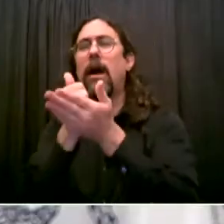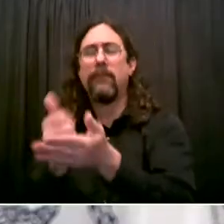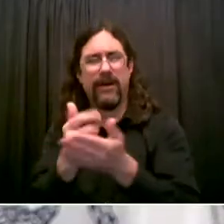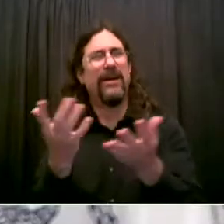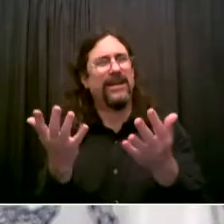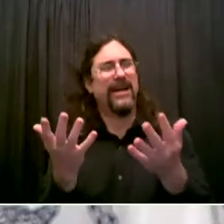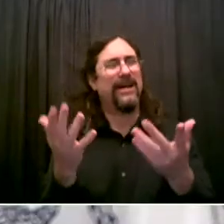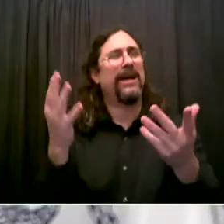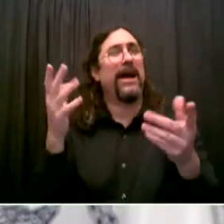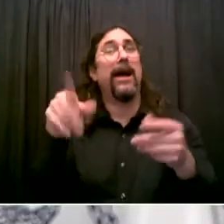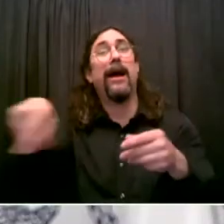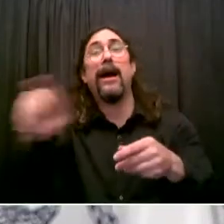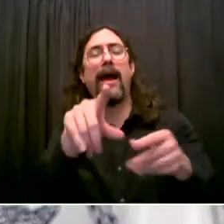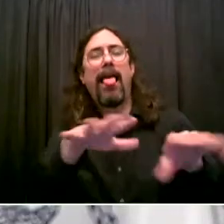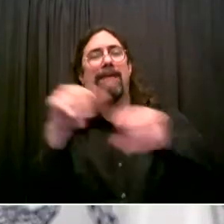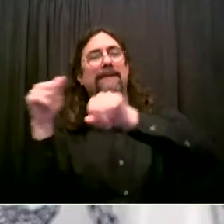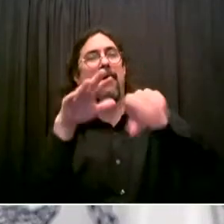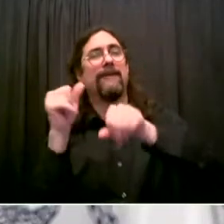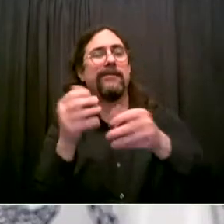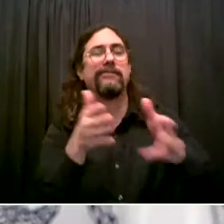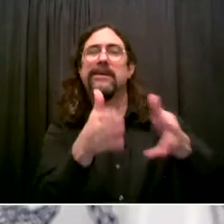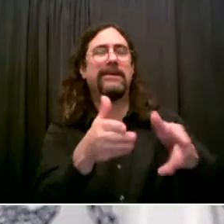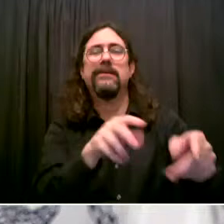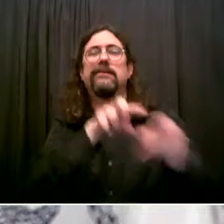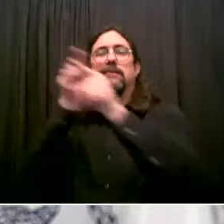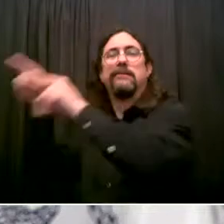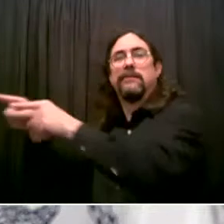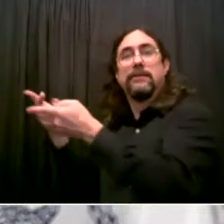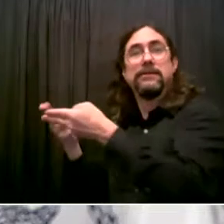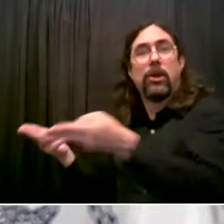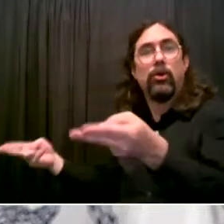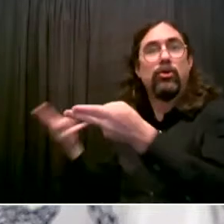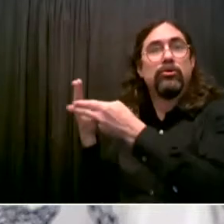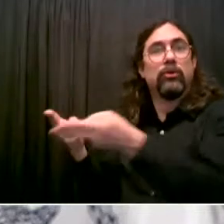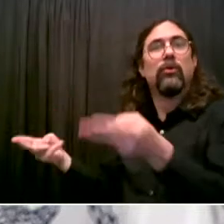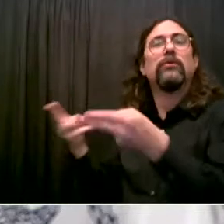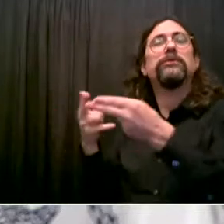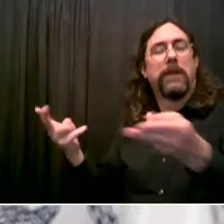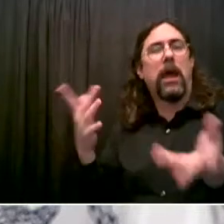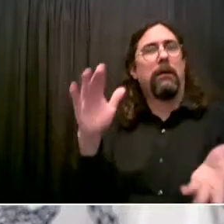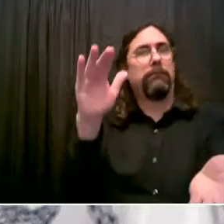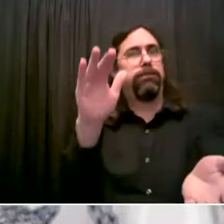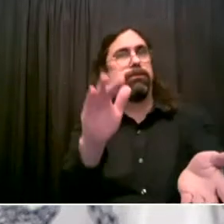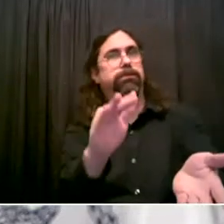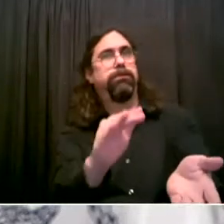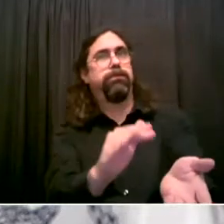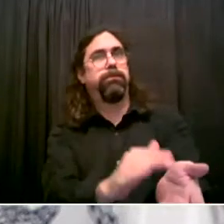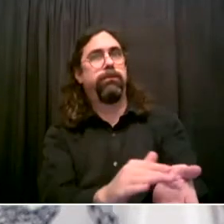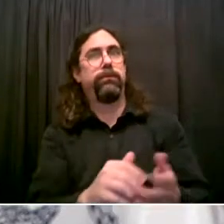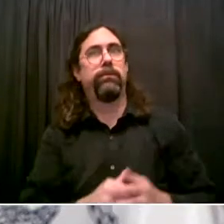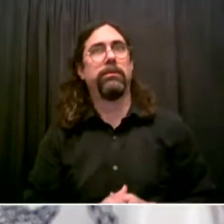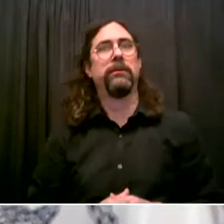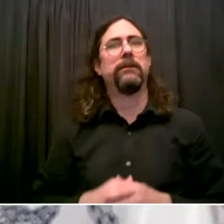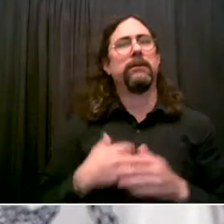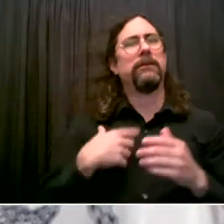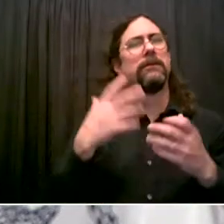DIFFERENT LIFE WITH HUNDREDS